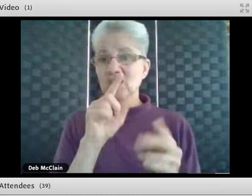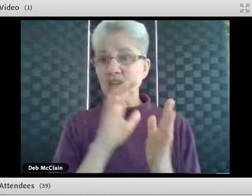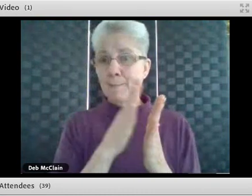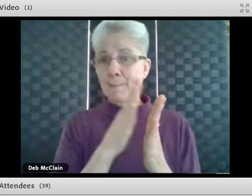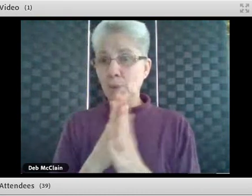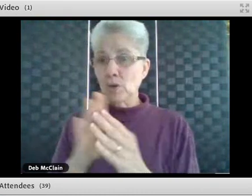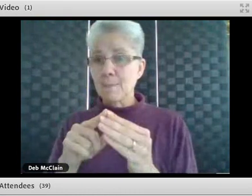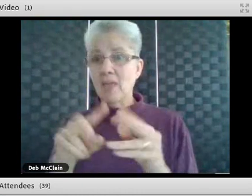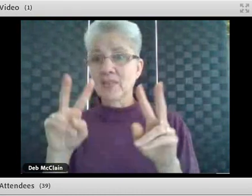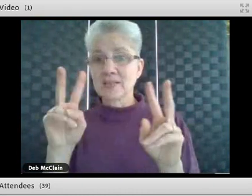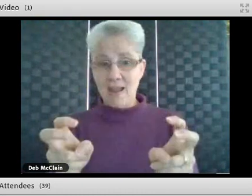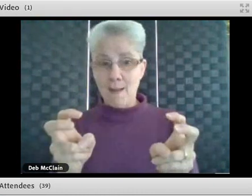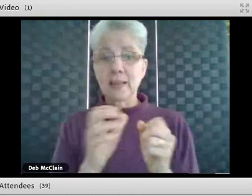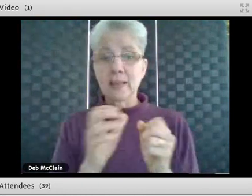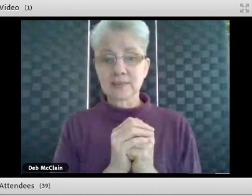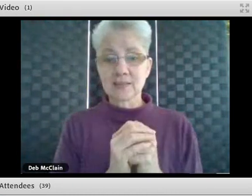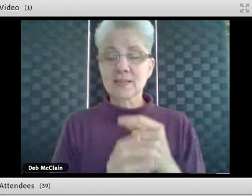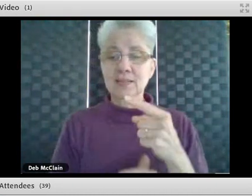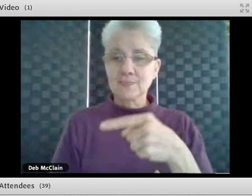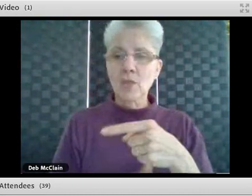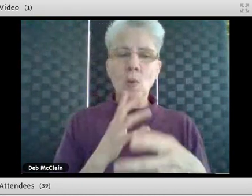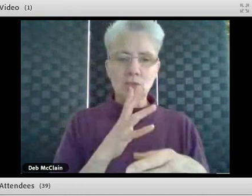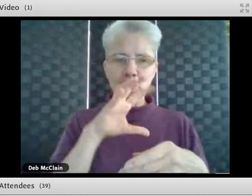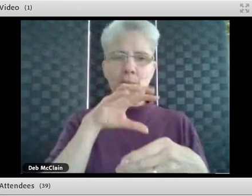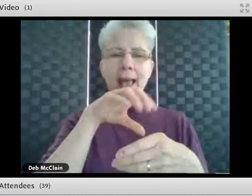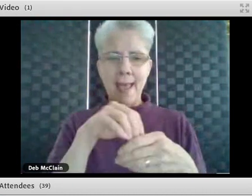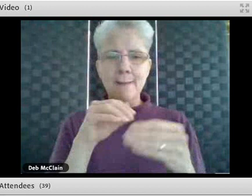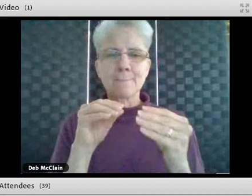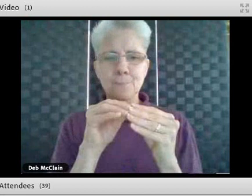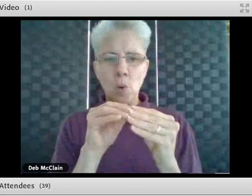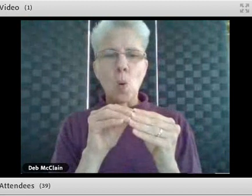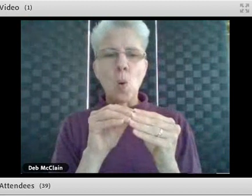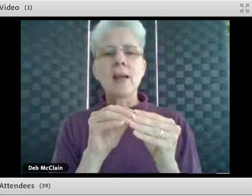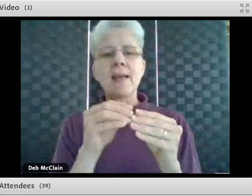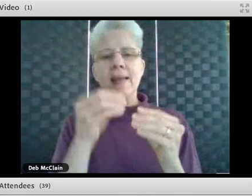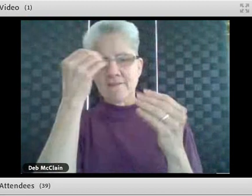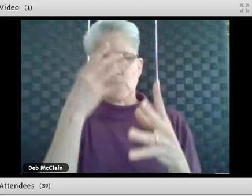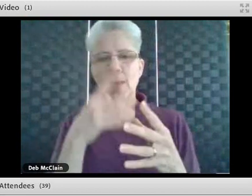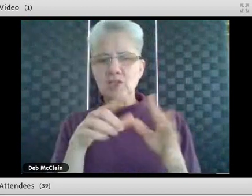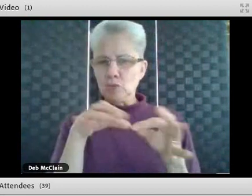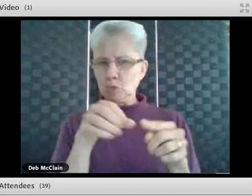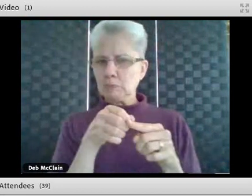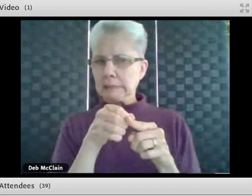that they are fiction accounts, we want to add additional information to make that clear, right?